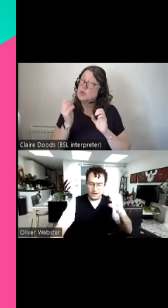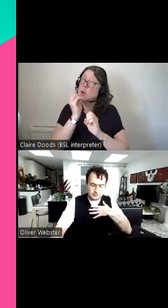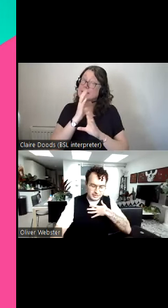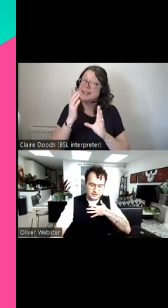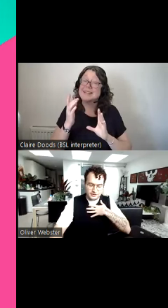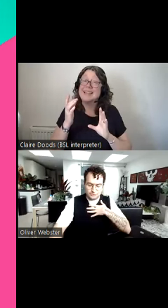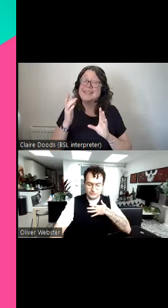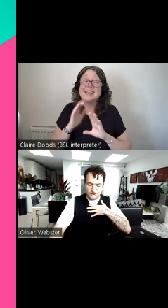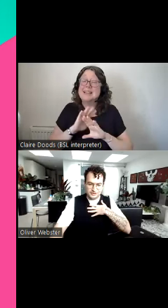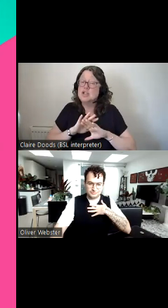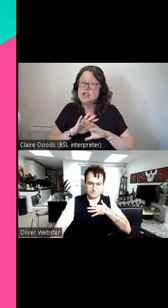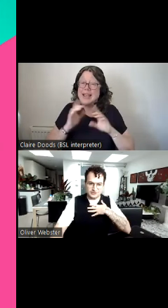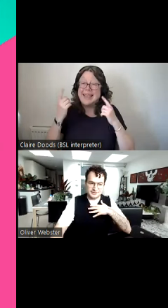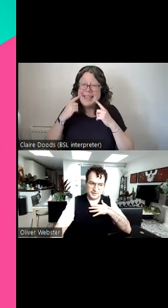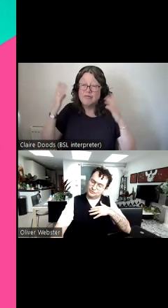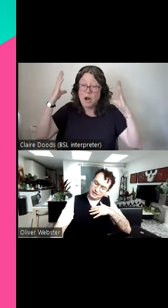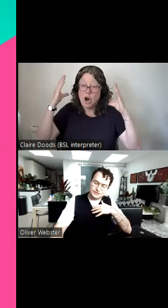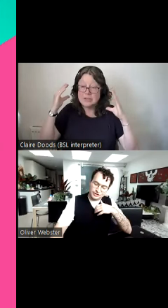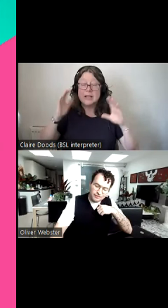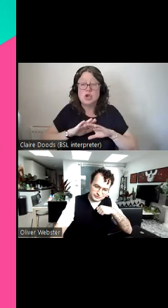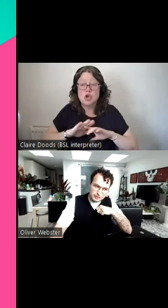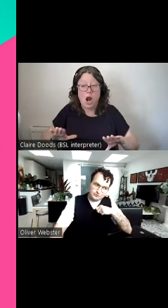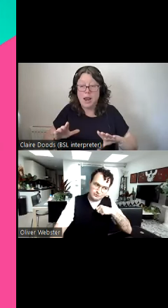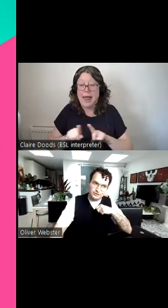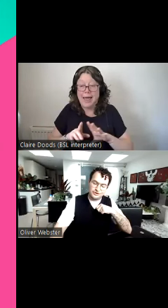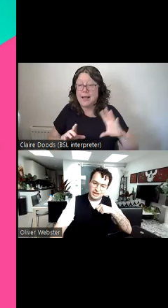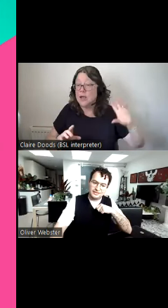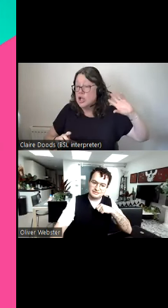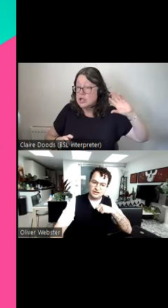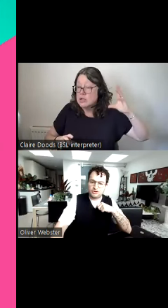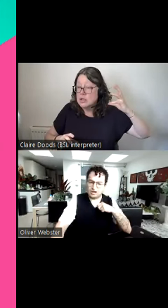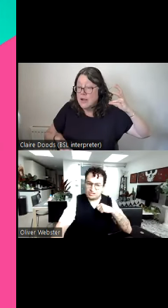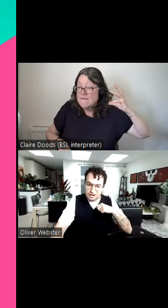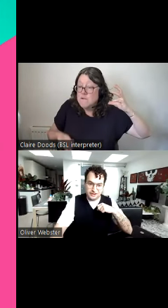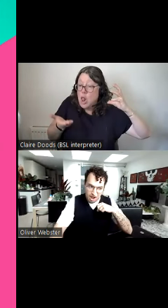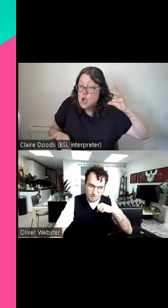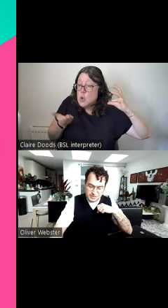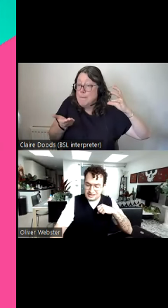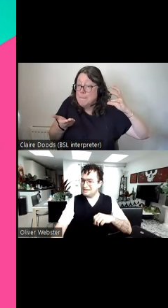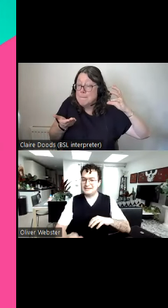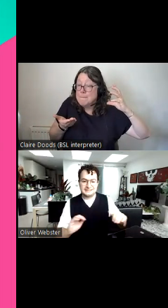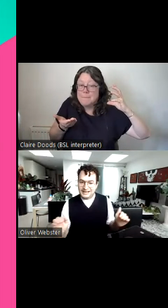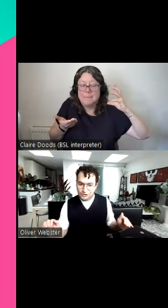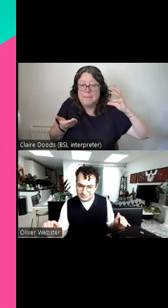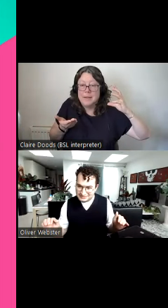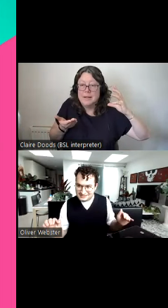I can't tell you the number of times when I've said to people, "Can you turn the subtitles on?" They say, "Oh, can we just turn it up?" It doesn't help.